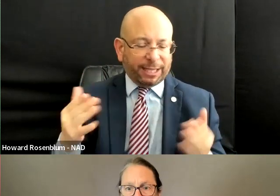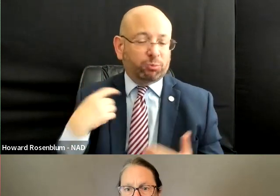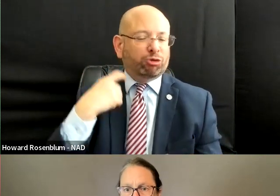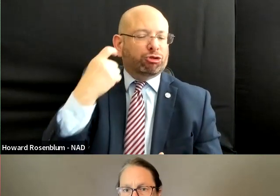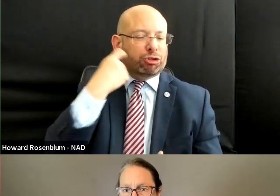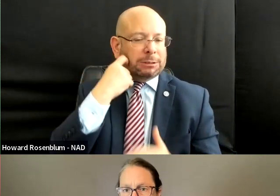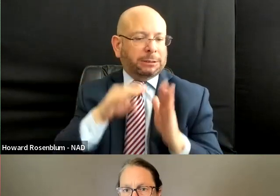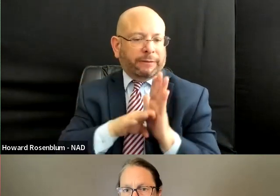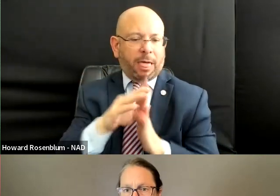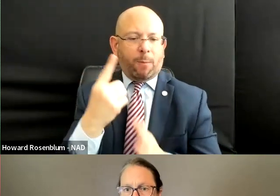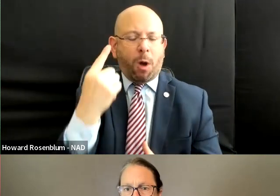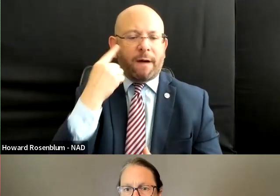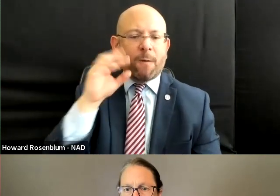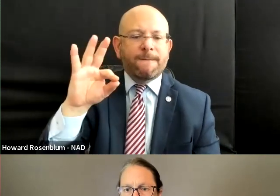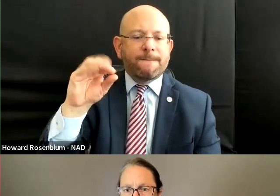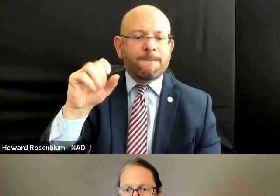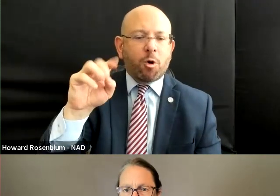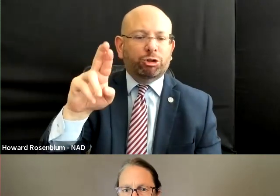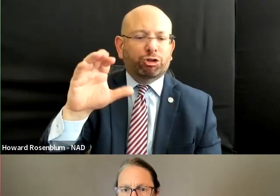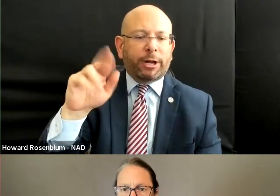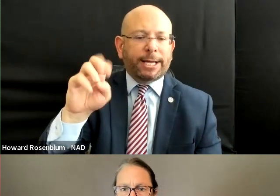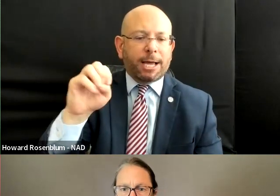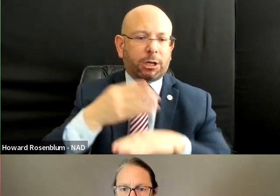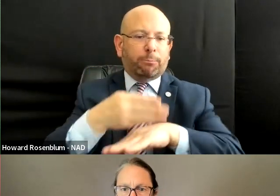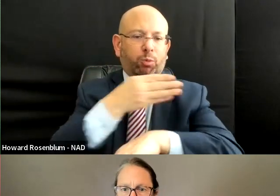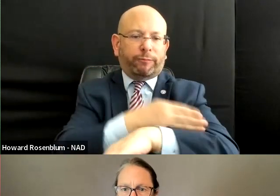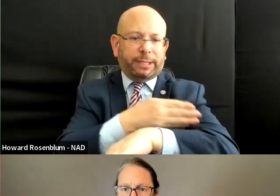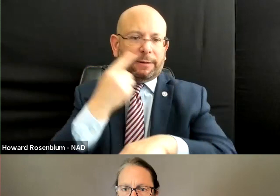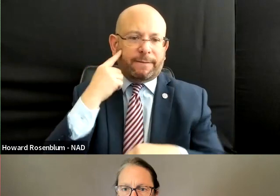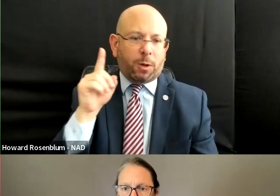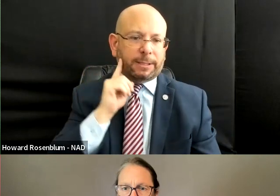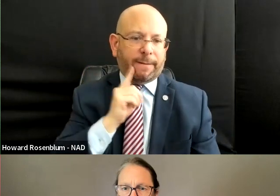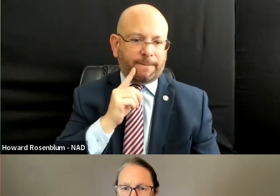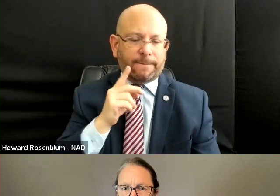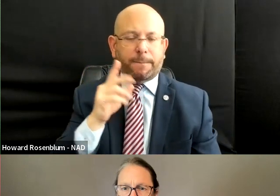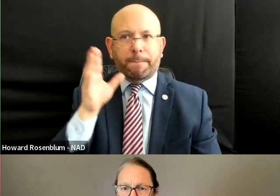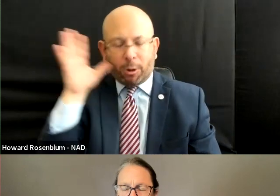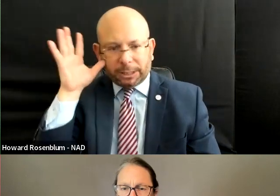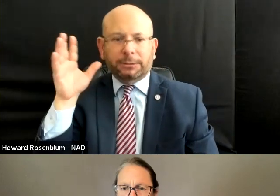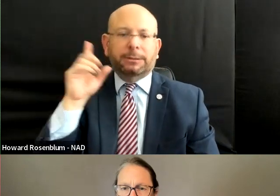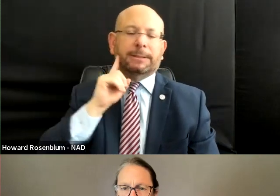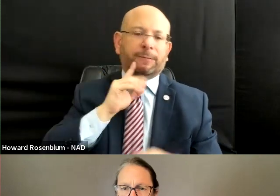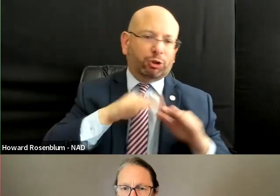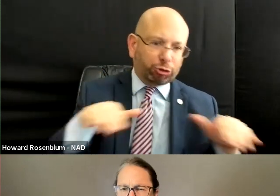with legislatures and we're brainstorming ideas and you name